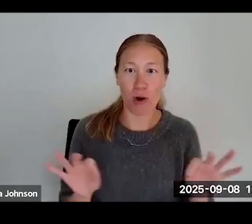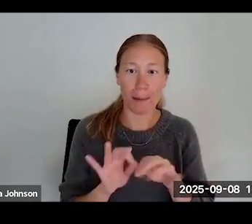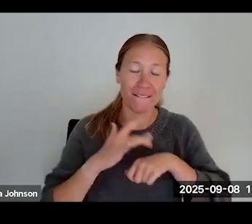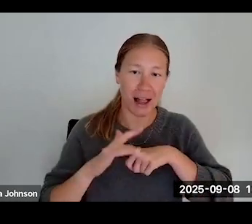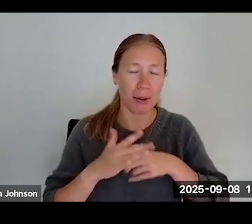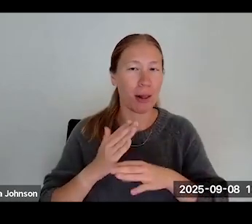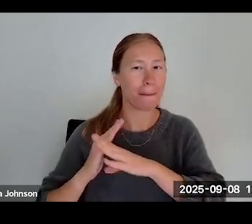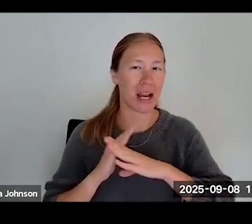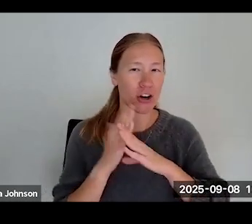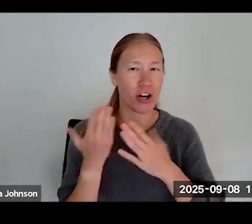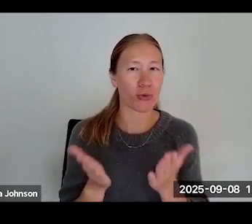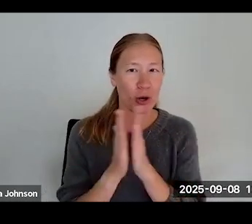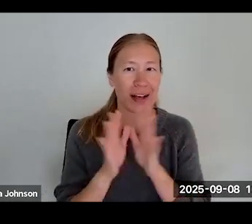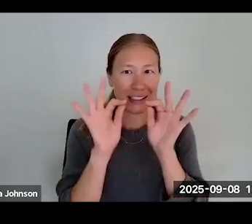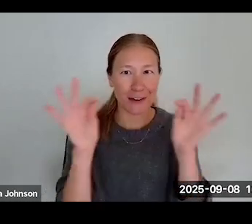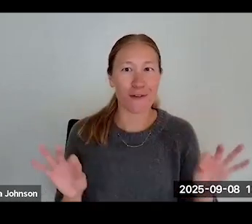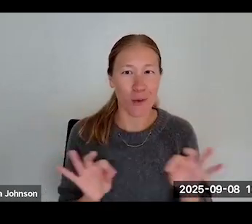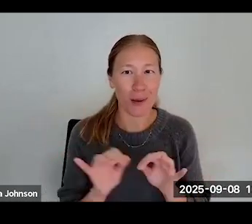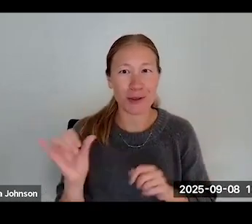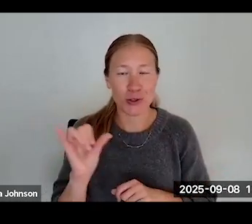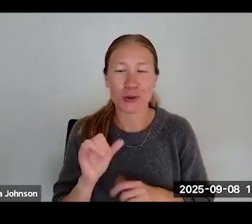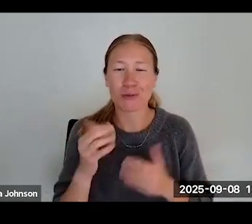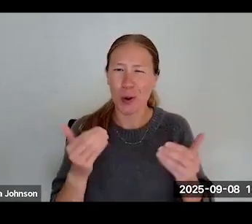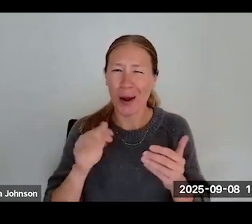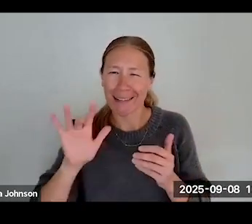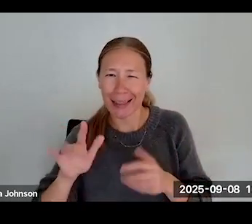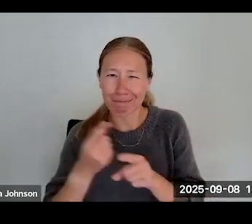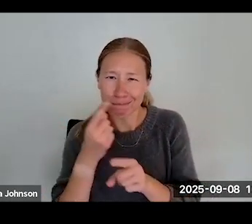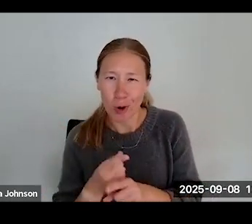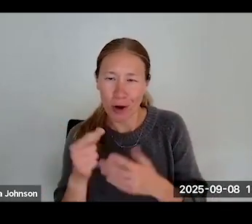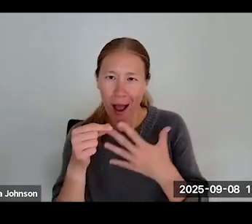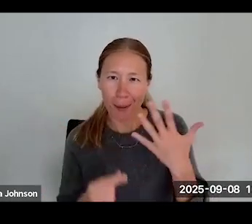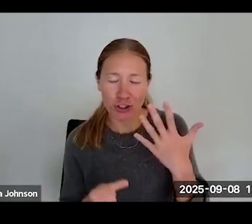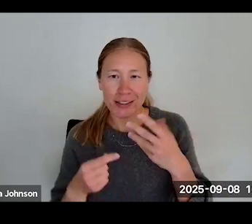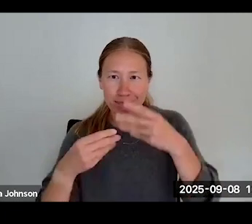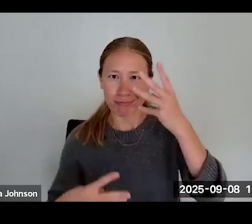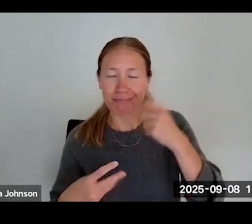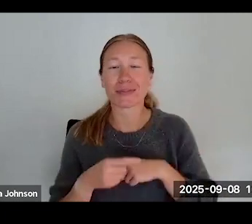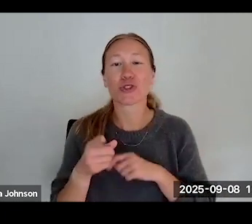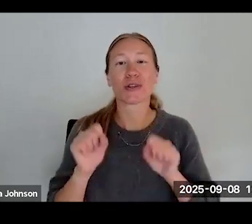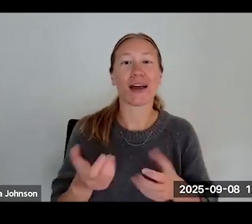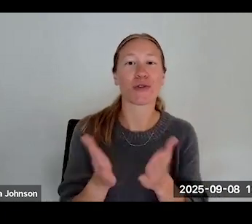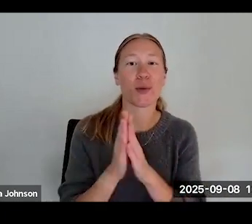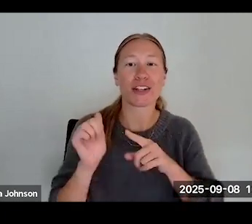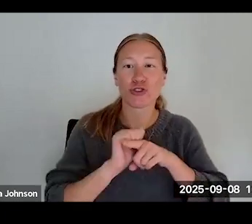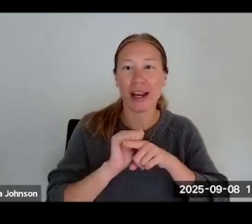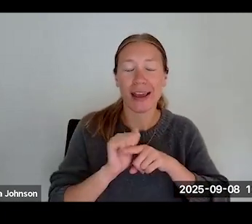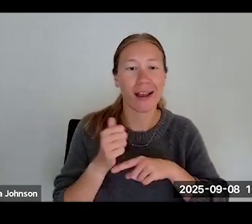so please just make sure you select the right options from the dropdown menu. But you can request training on any of our regular topics,